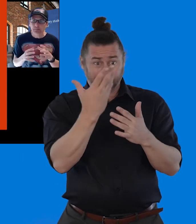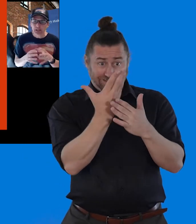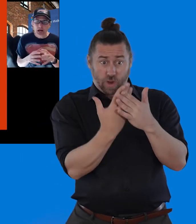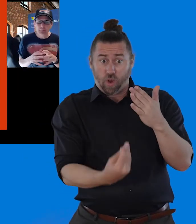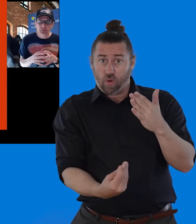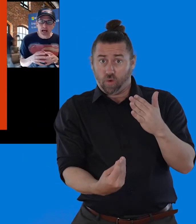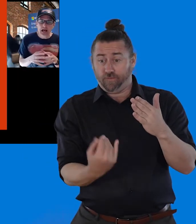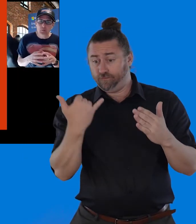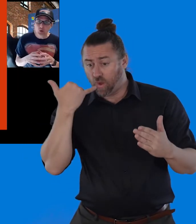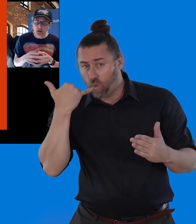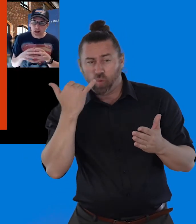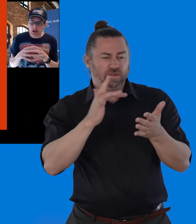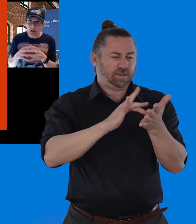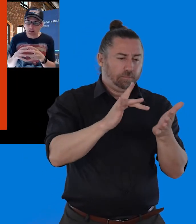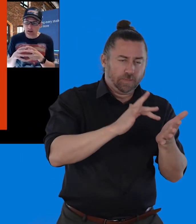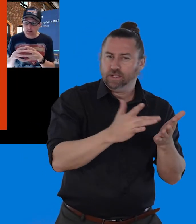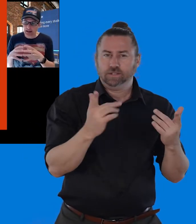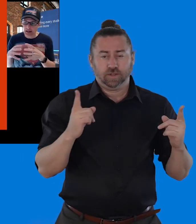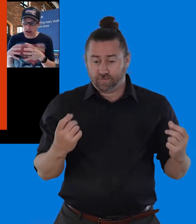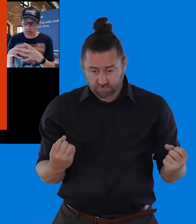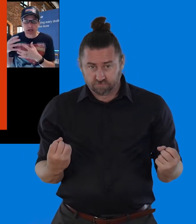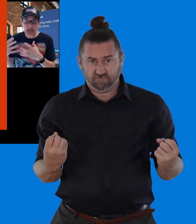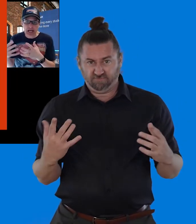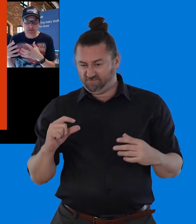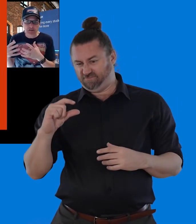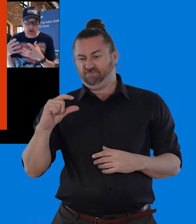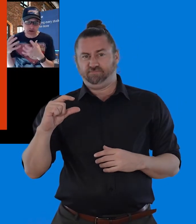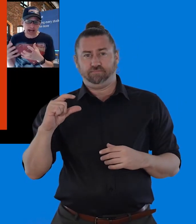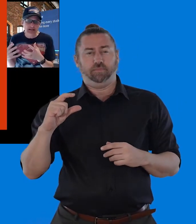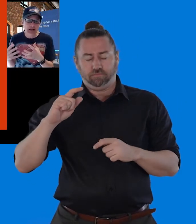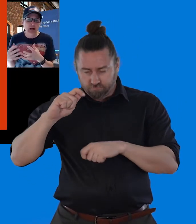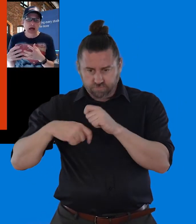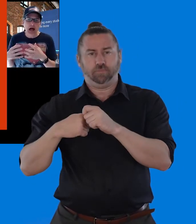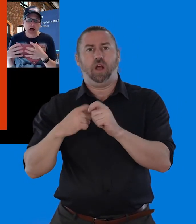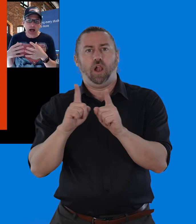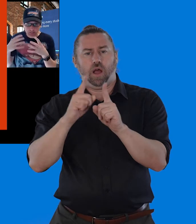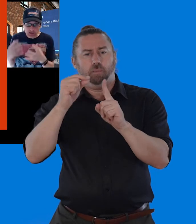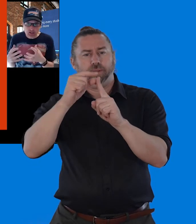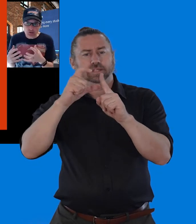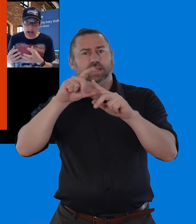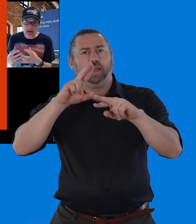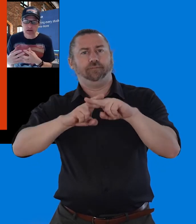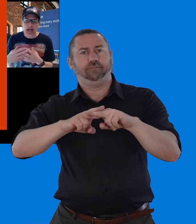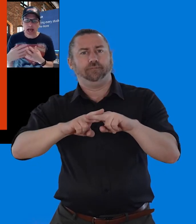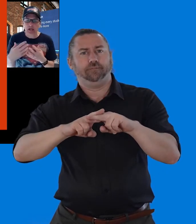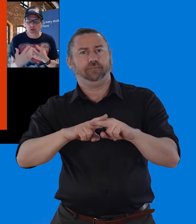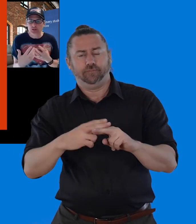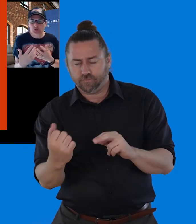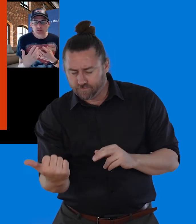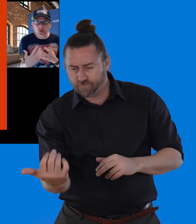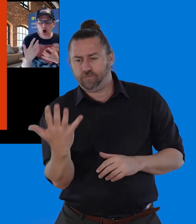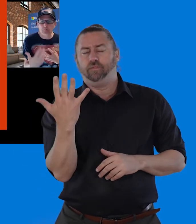it becomes what it like a PDF creator, an image creator, and it uses what's called